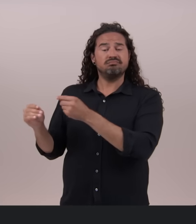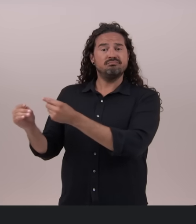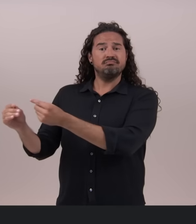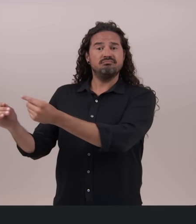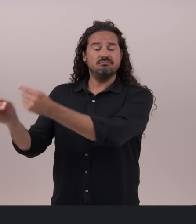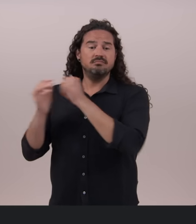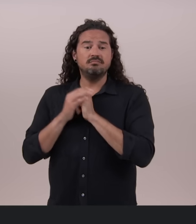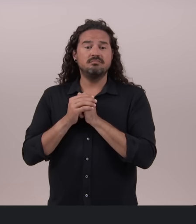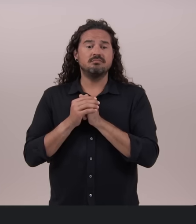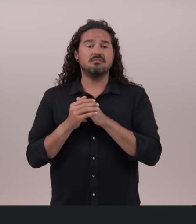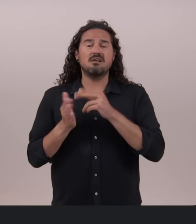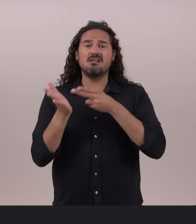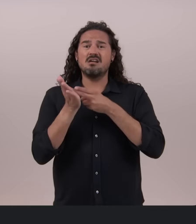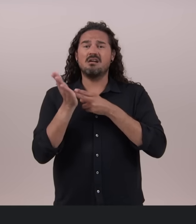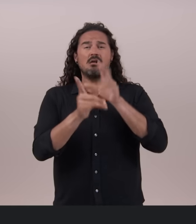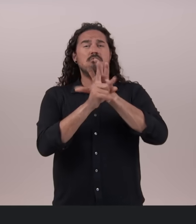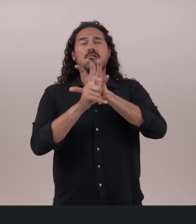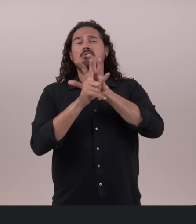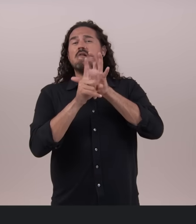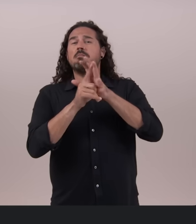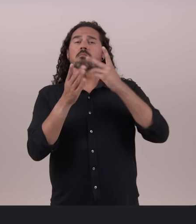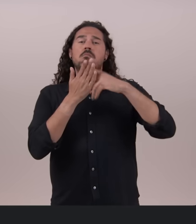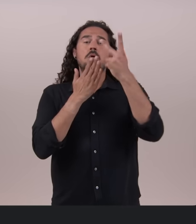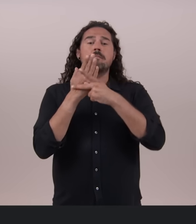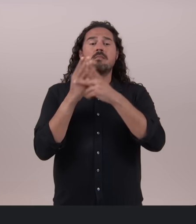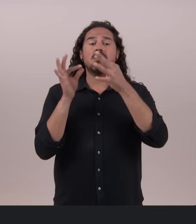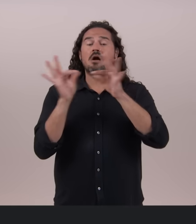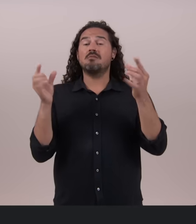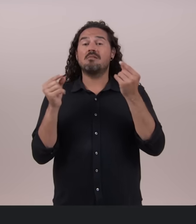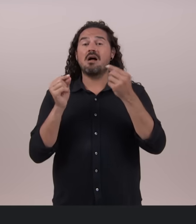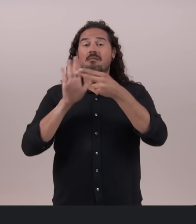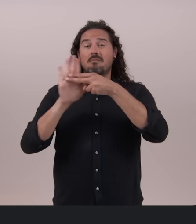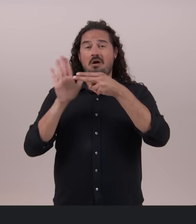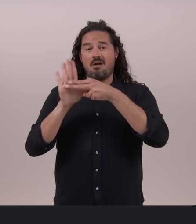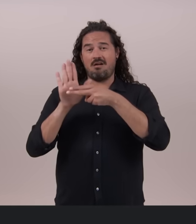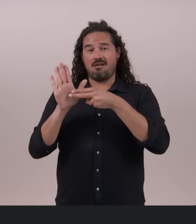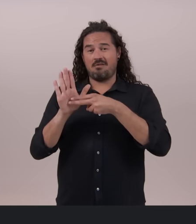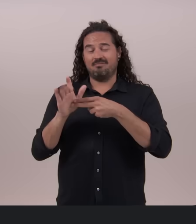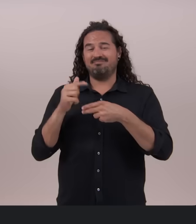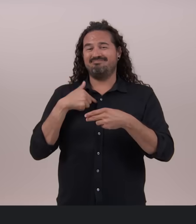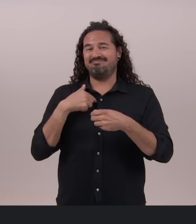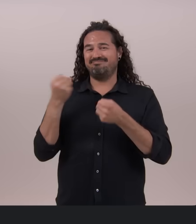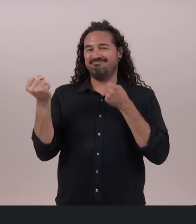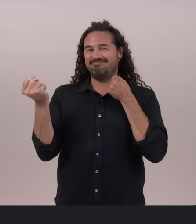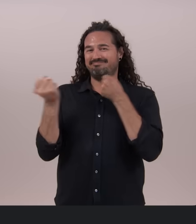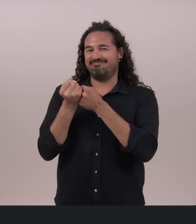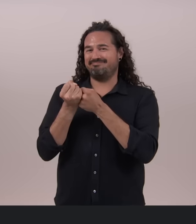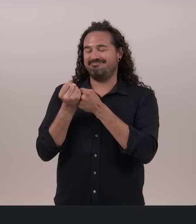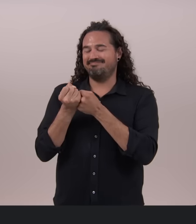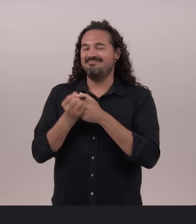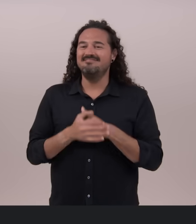language is markdown, and I'm here for it. Since the agent is taking care of everything, it's going to take a few minutes.